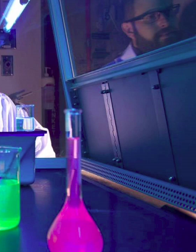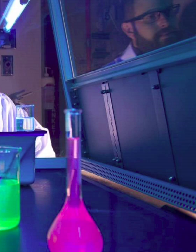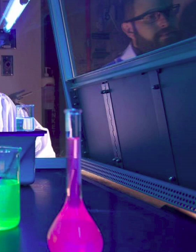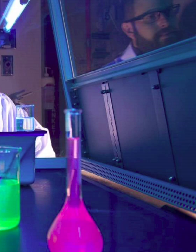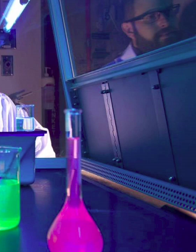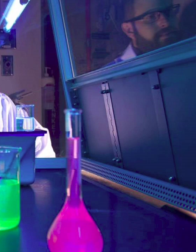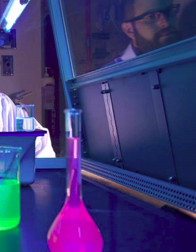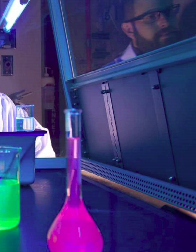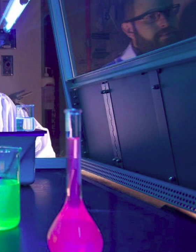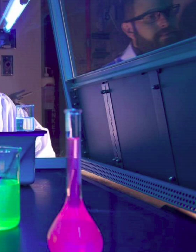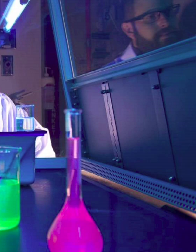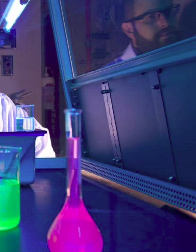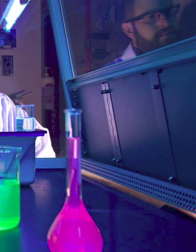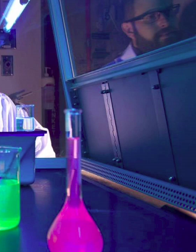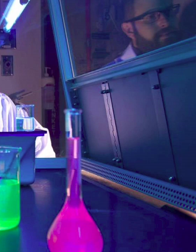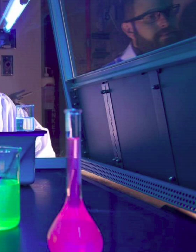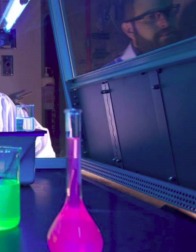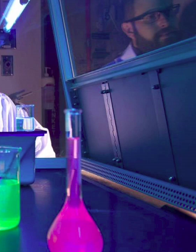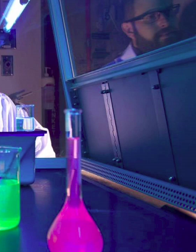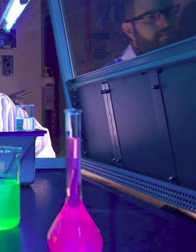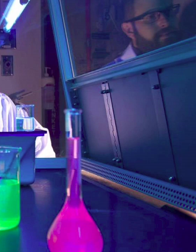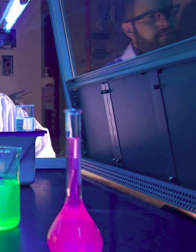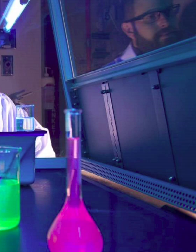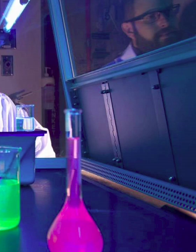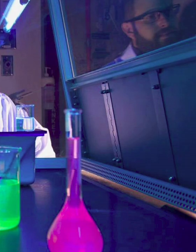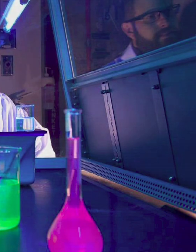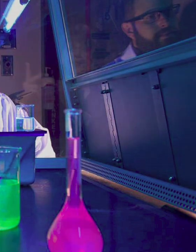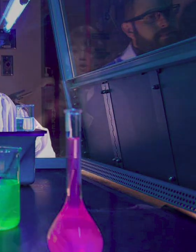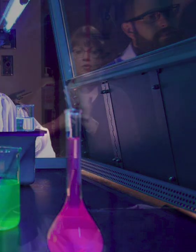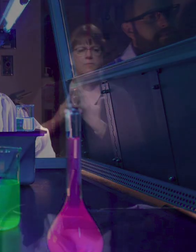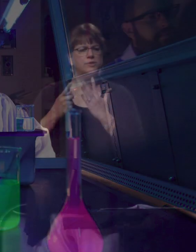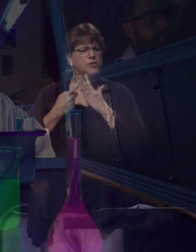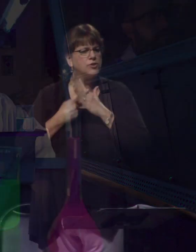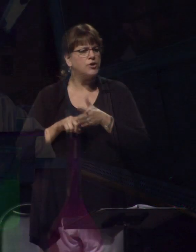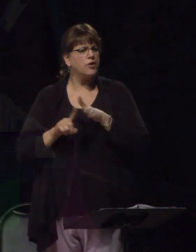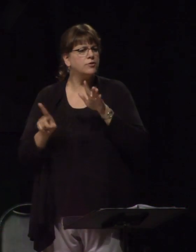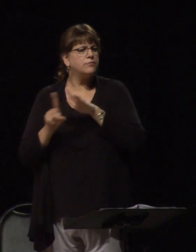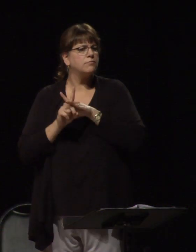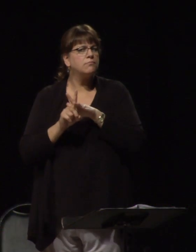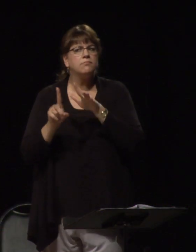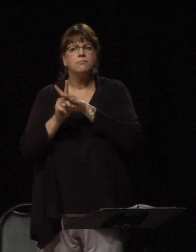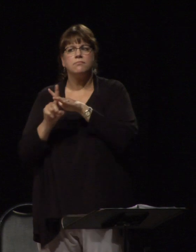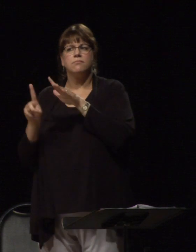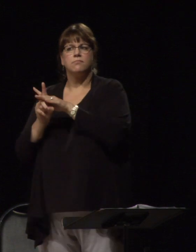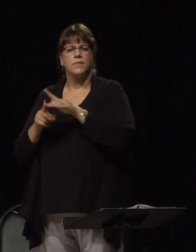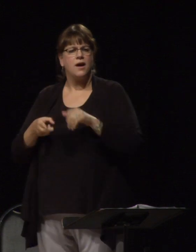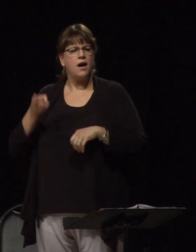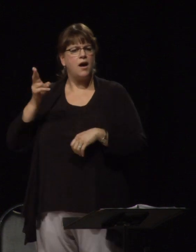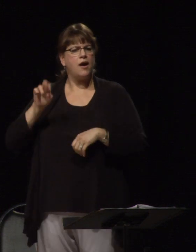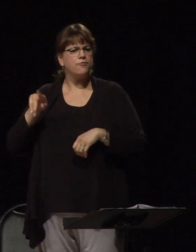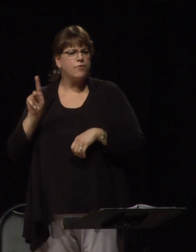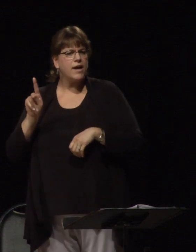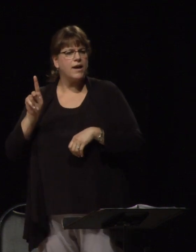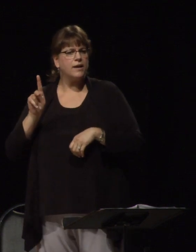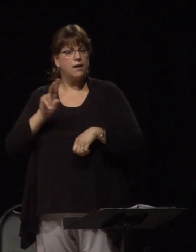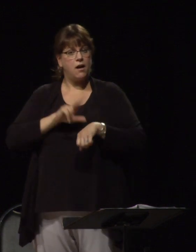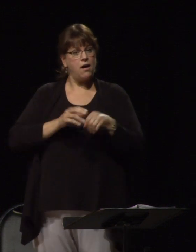INCREASINGLY APPEARING HIGHLY RANKED IN VARIOUS NATIONAL ON-LINE AND PRINT MEDIA ORGANIZATIONS.